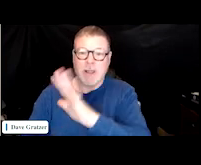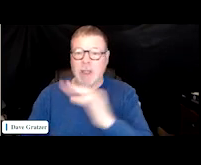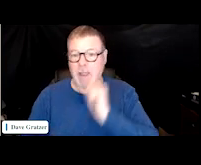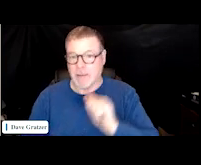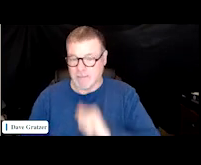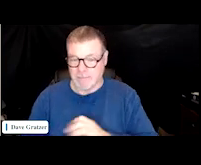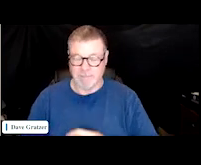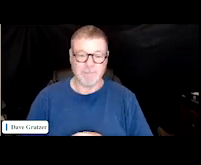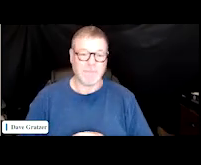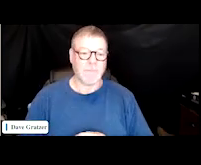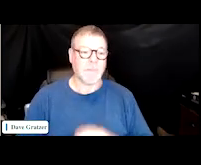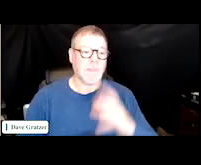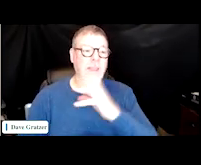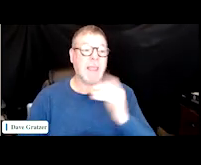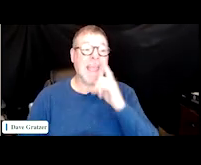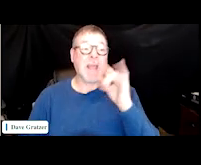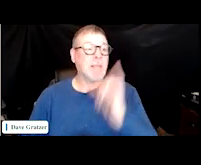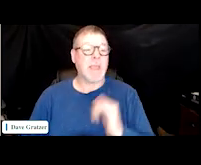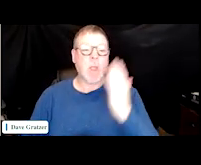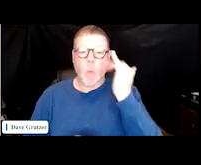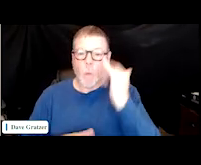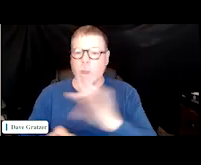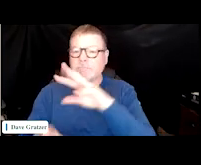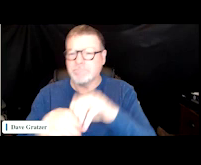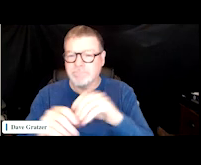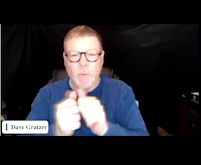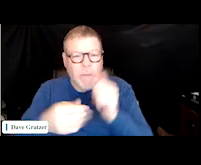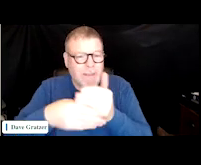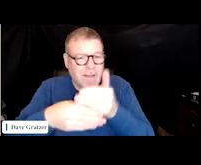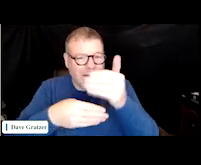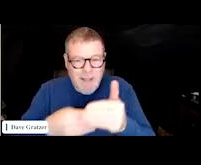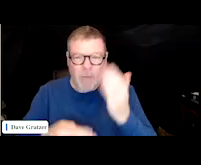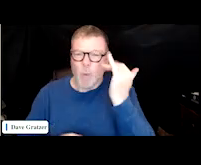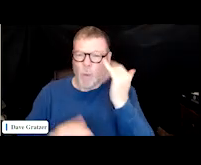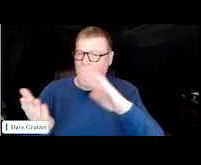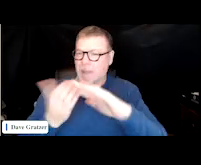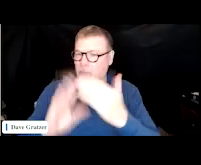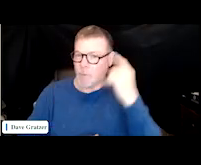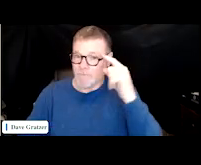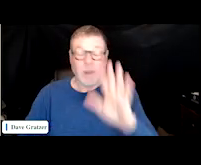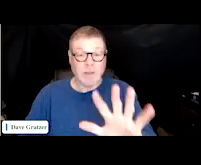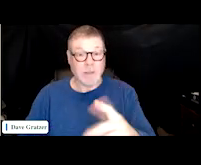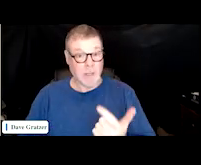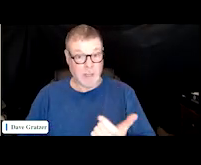Why engage with the community? Why engage with neighbors, you're probably asking, right? Well, I am the community.